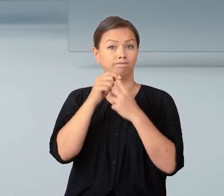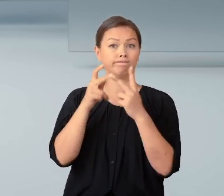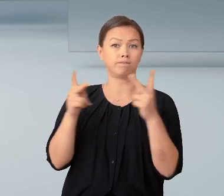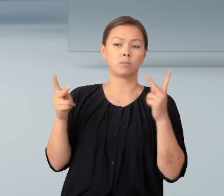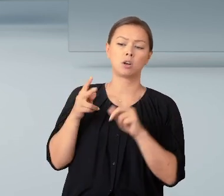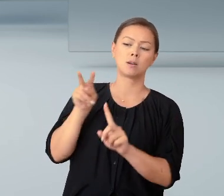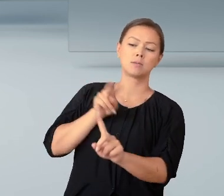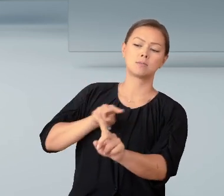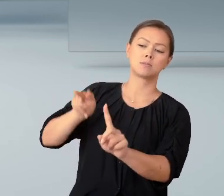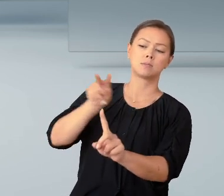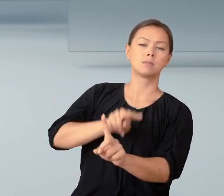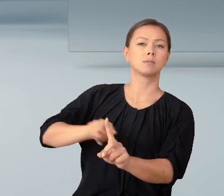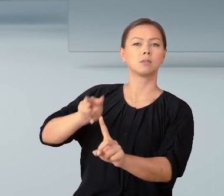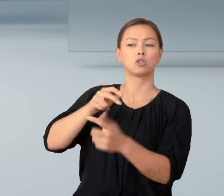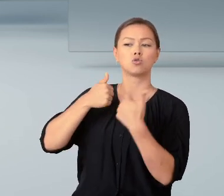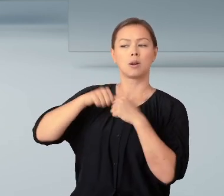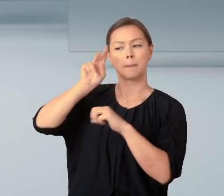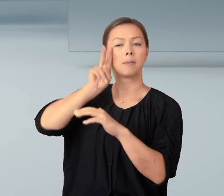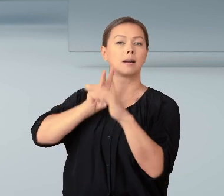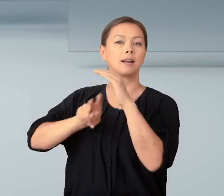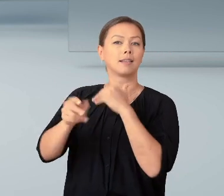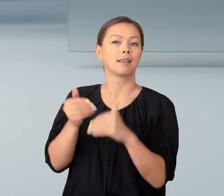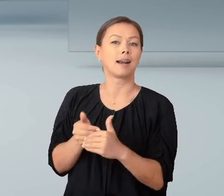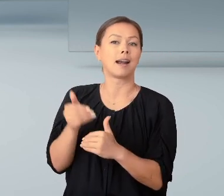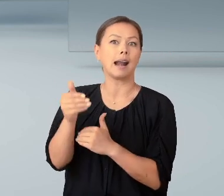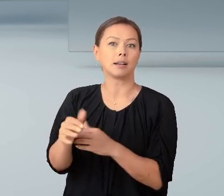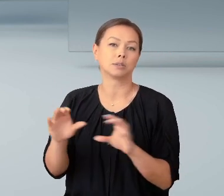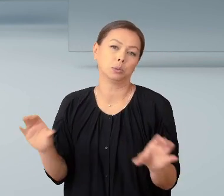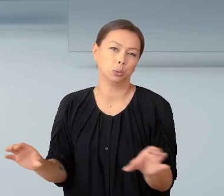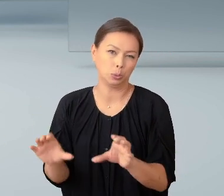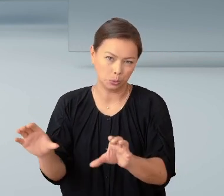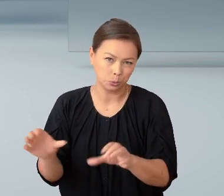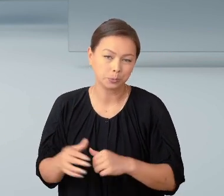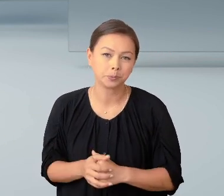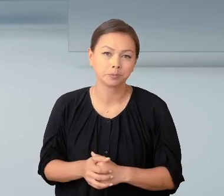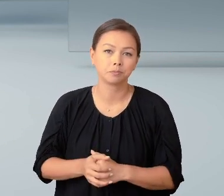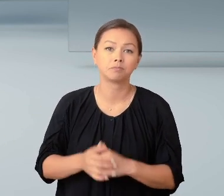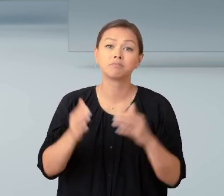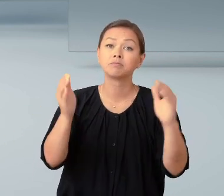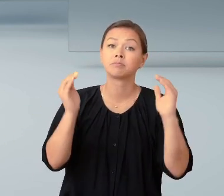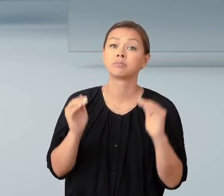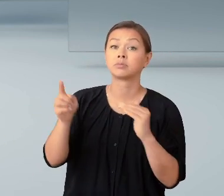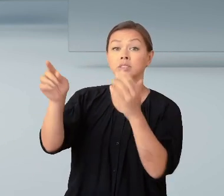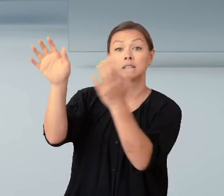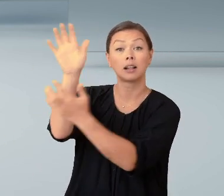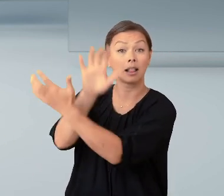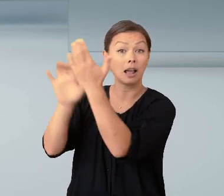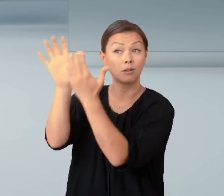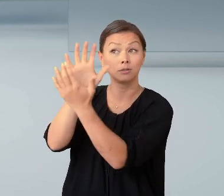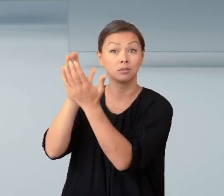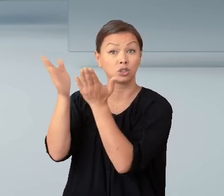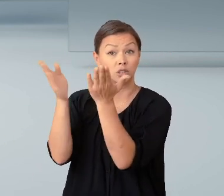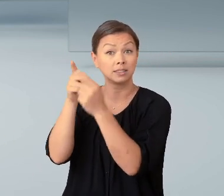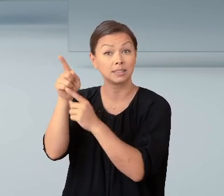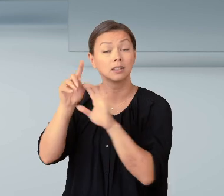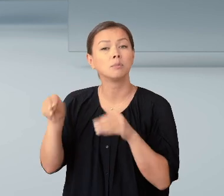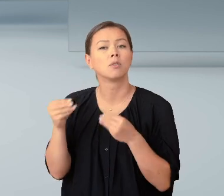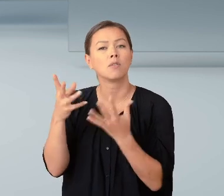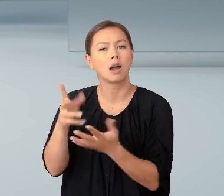help predict the next move of attackers. Cloud services offer reliable data backups and redundancy systems,